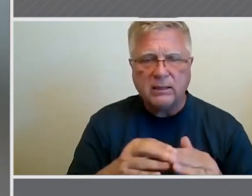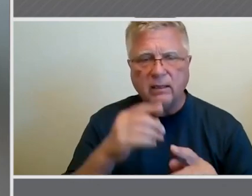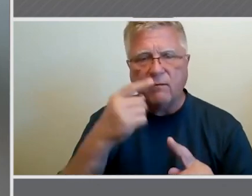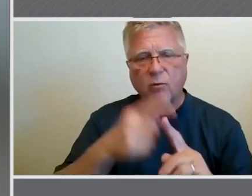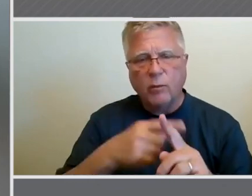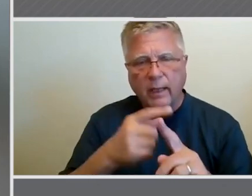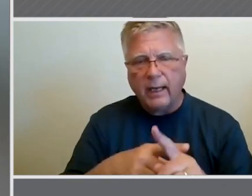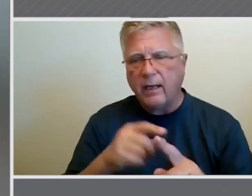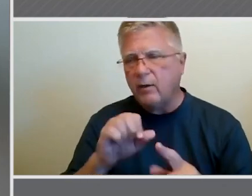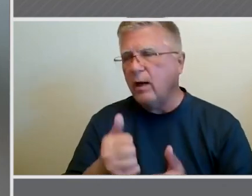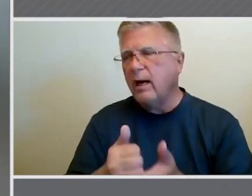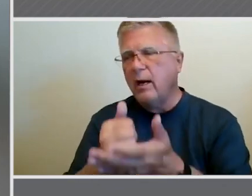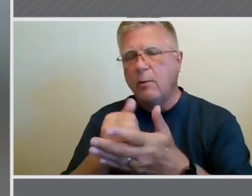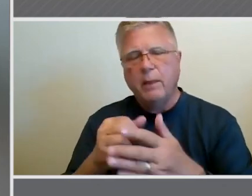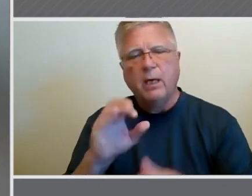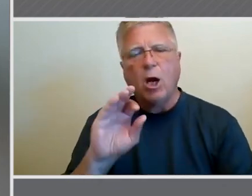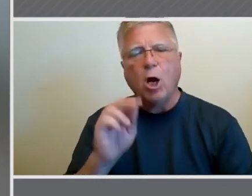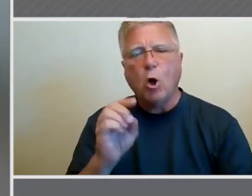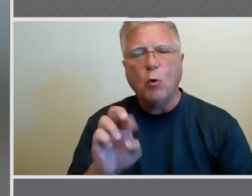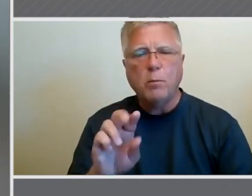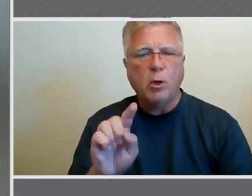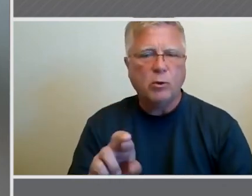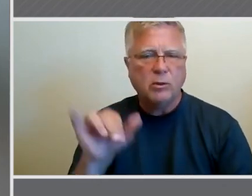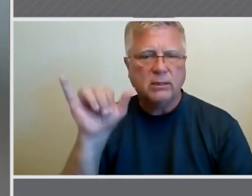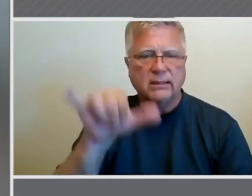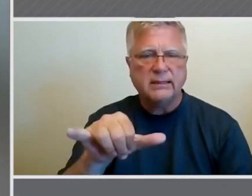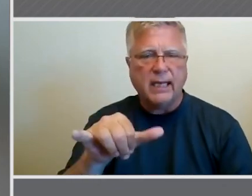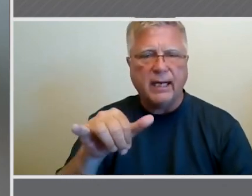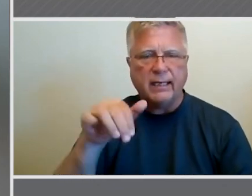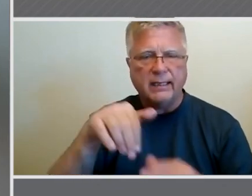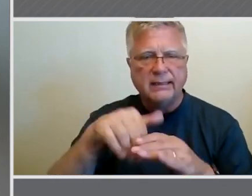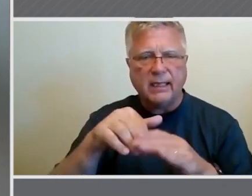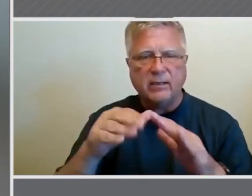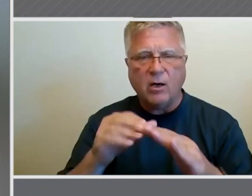in their houses. We don't want to just use all of that on just one project.